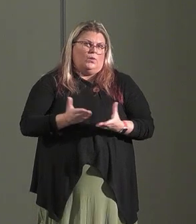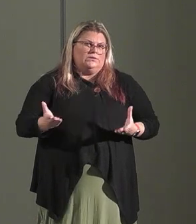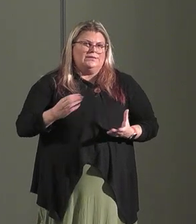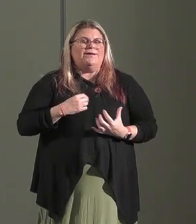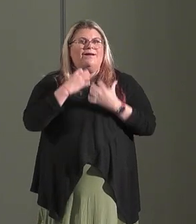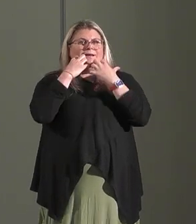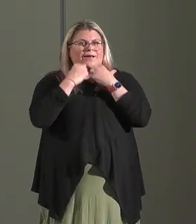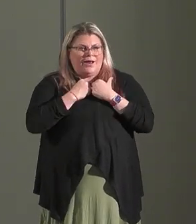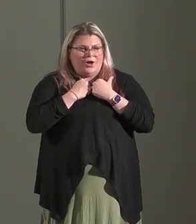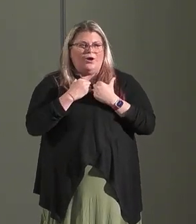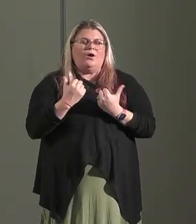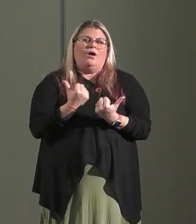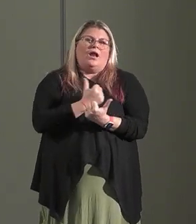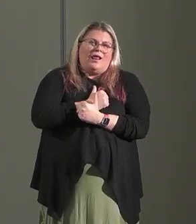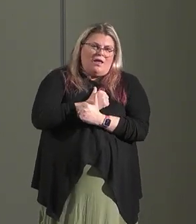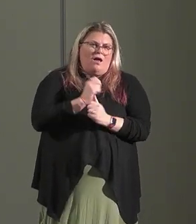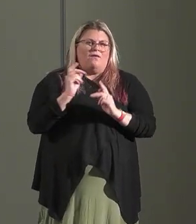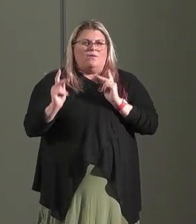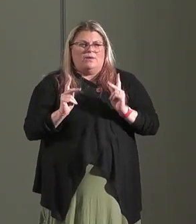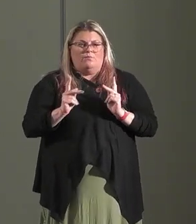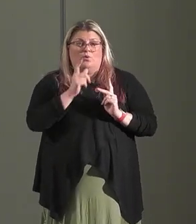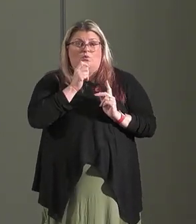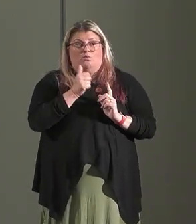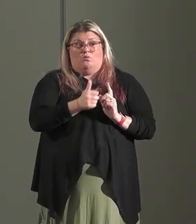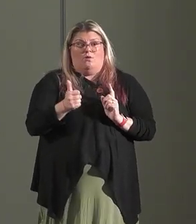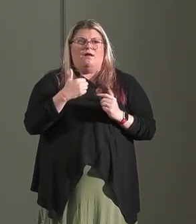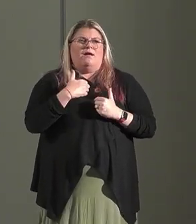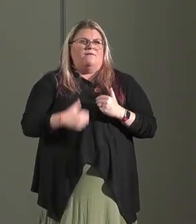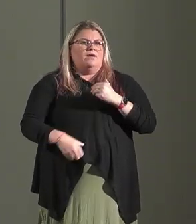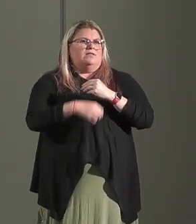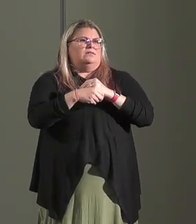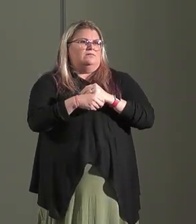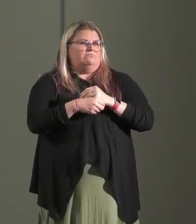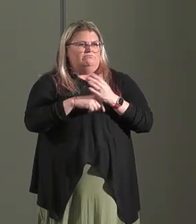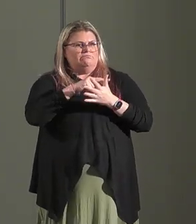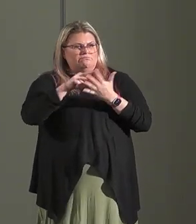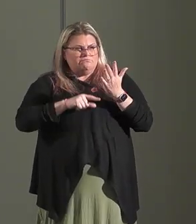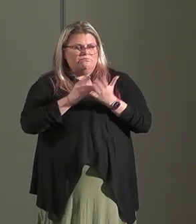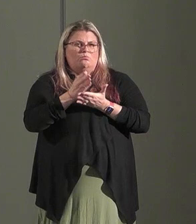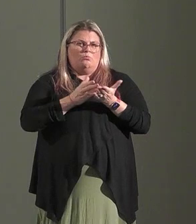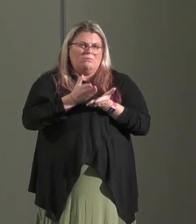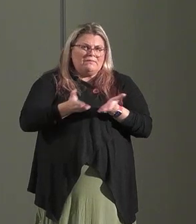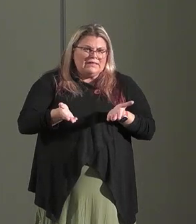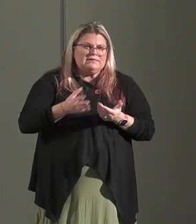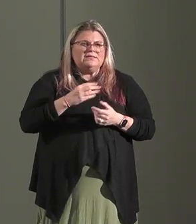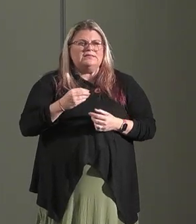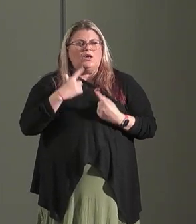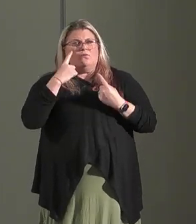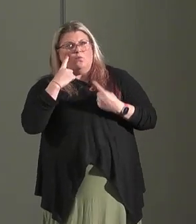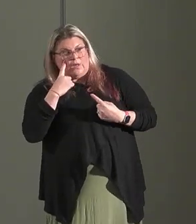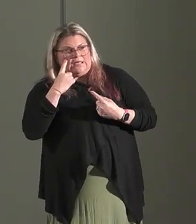and love people who have additionally of these things. I witnessed a lot of that sort of stuff.